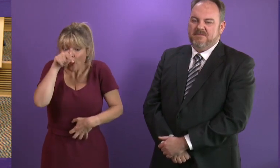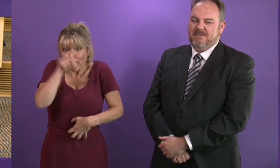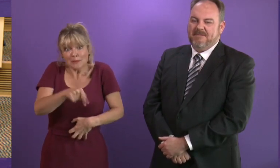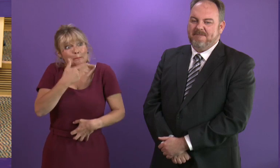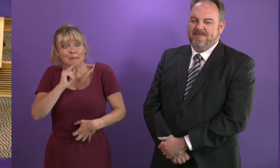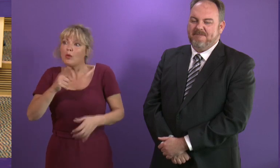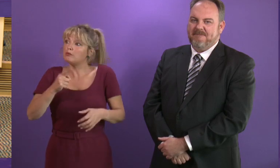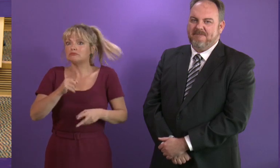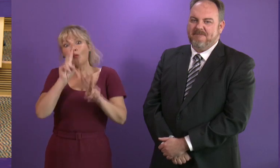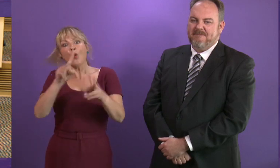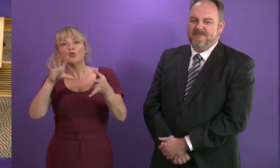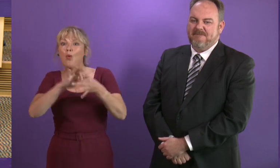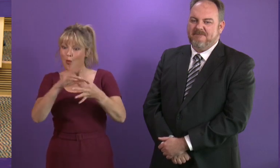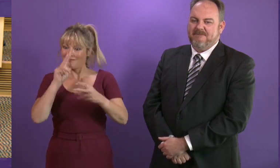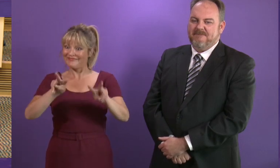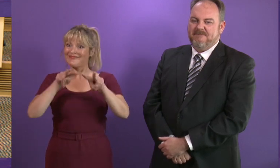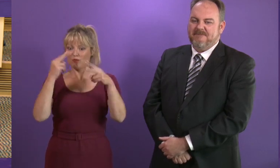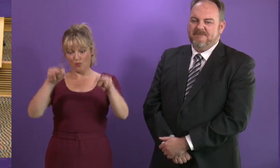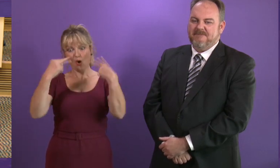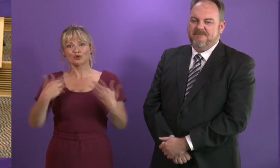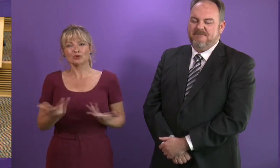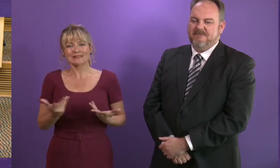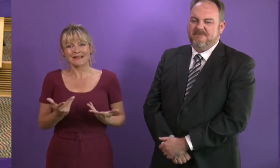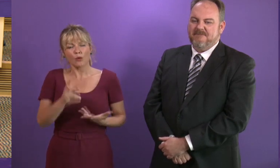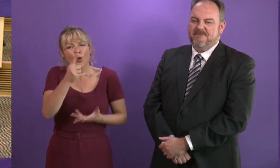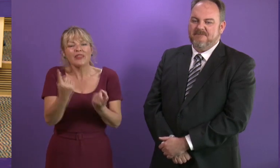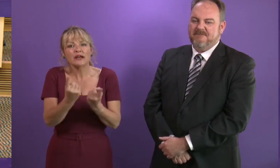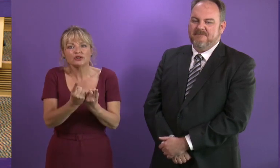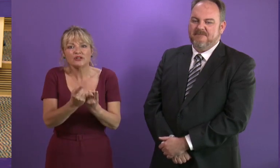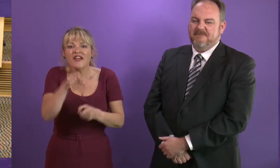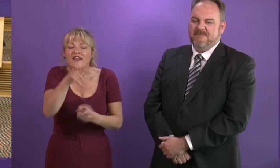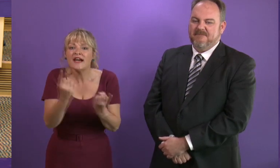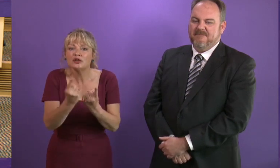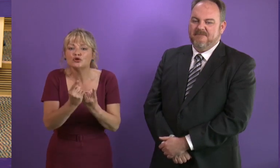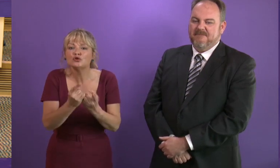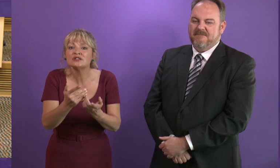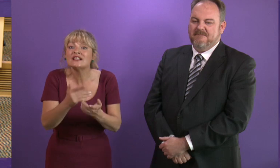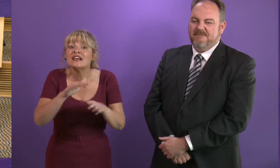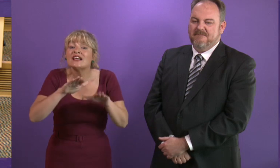that we are talking about issues of child protection. We all want to make sure that